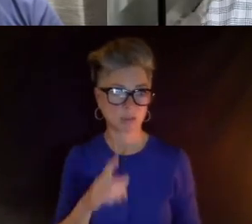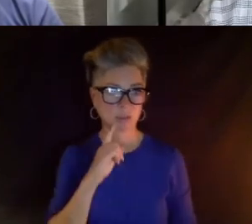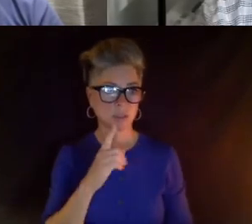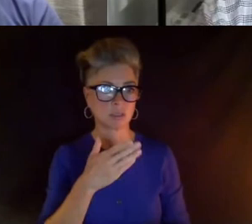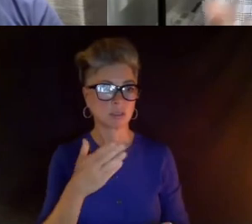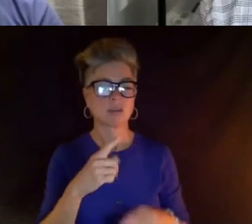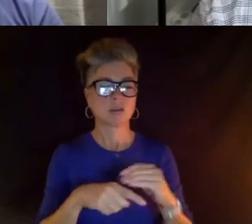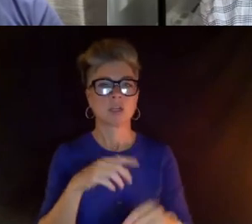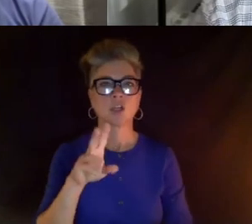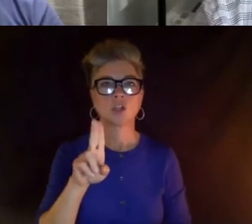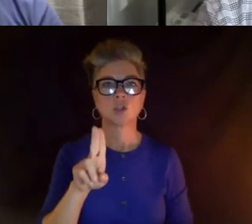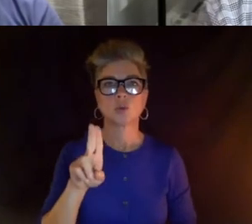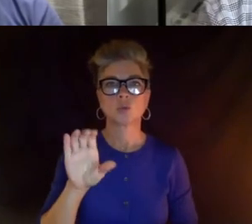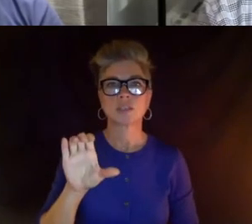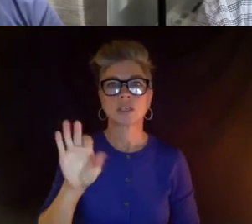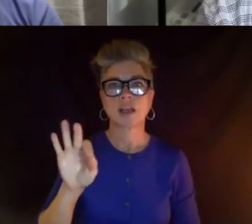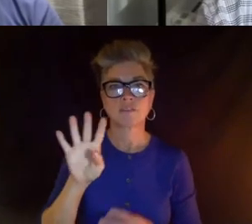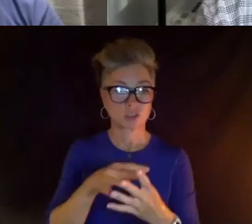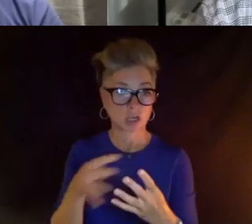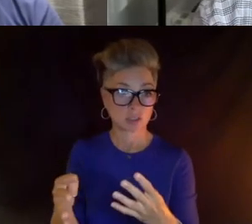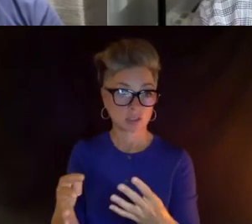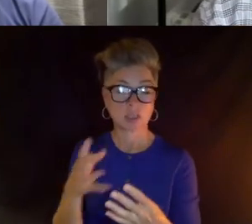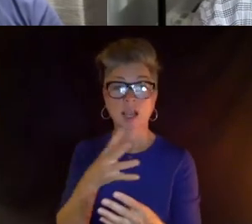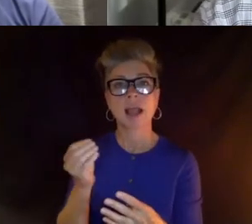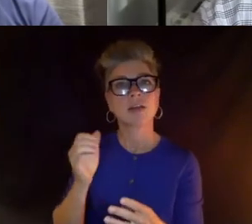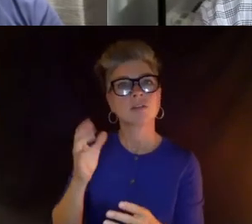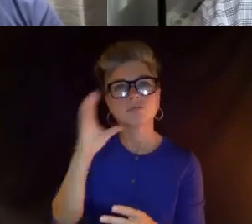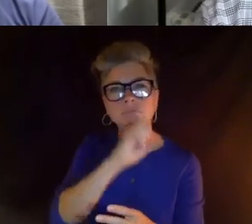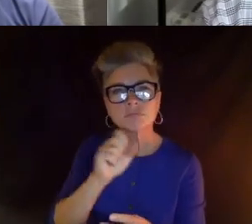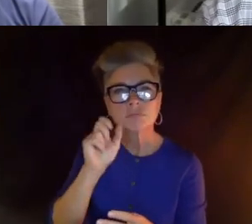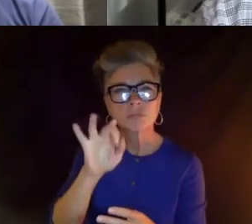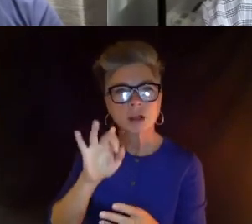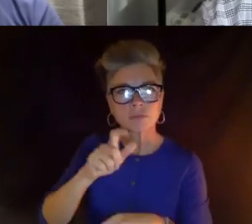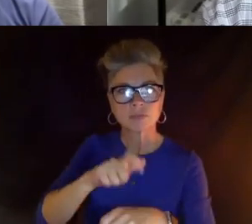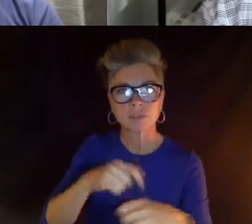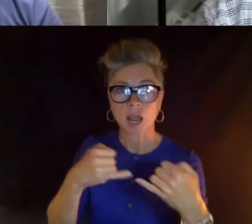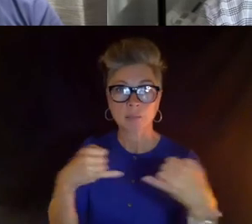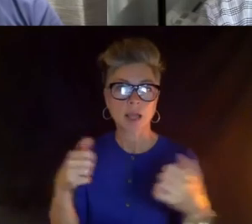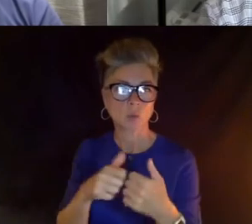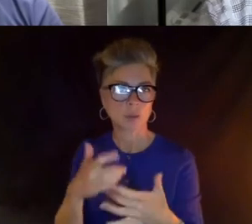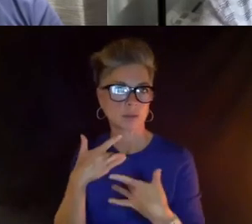and kind of the presumption of the timeline being with a kind of a normative dose, but I think you just mentioned that there was kind of like a low